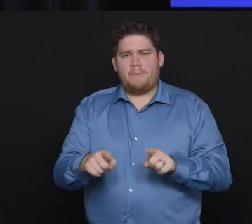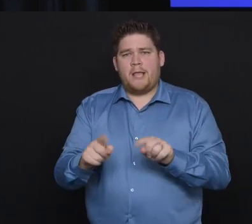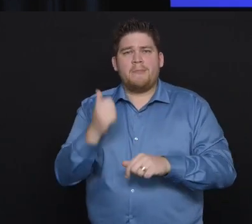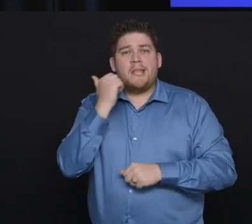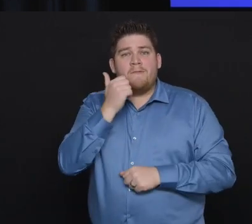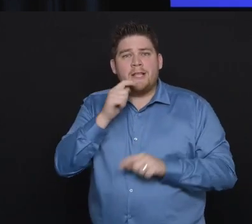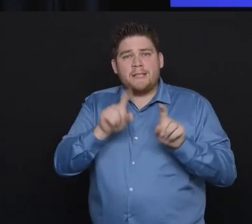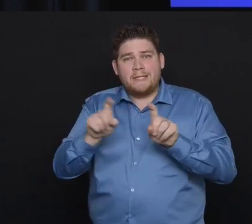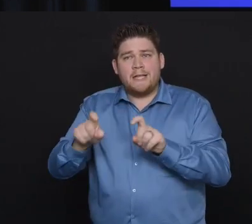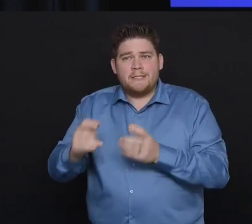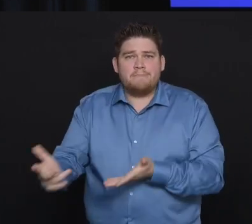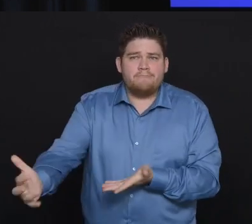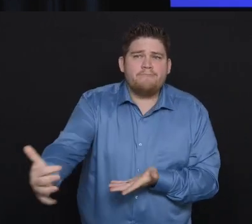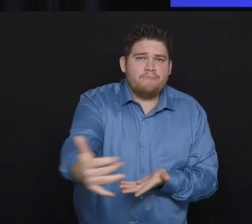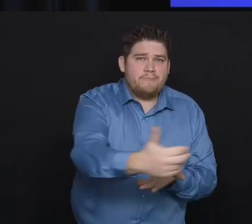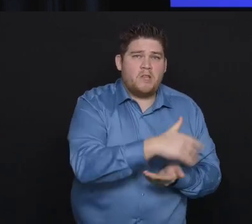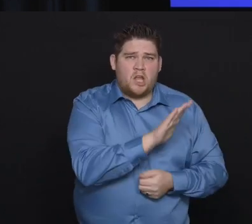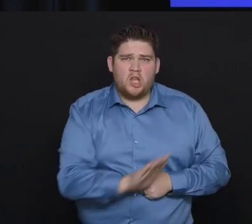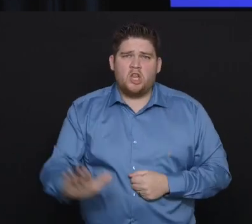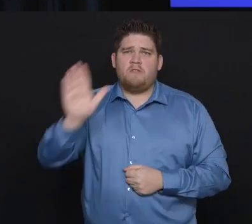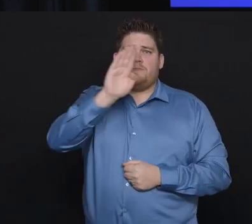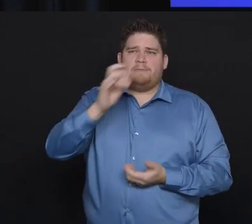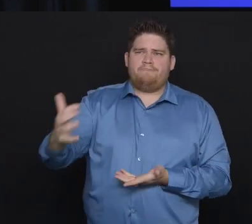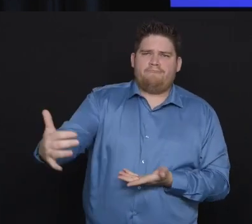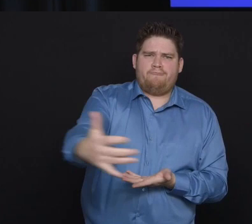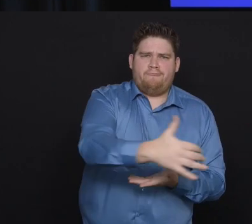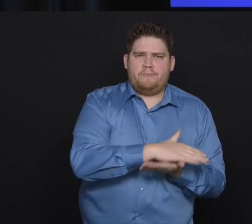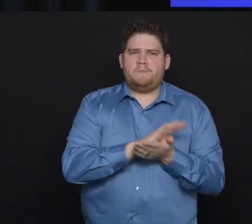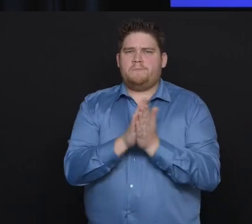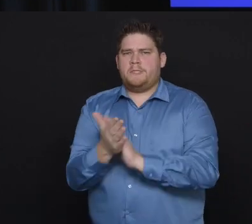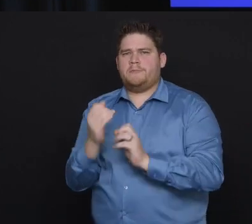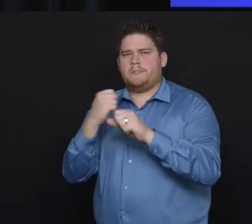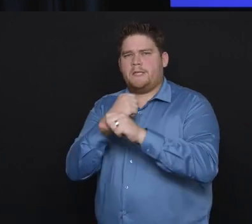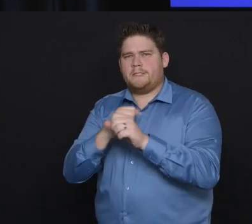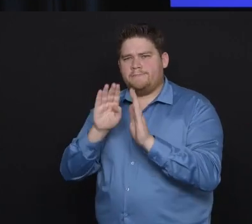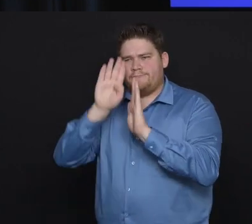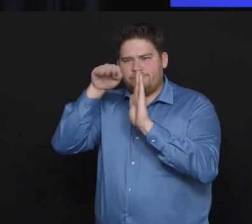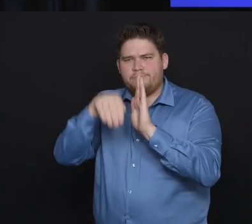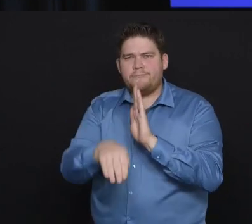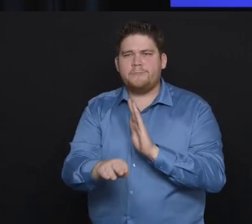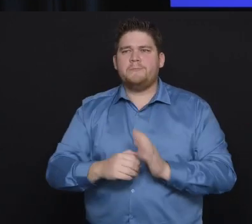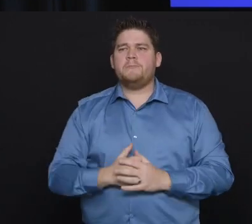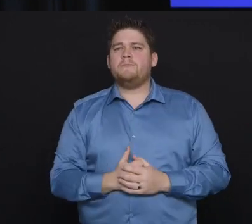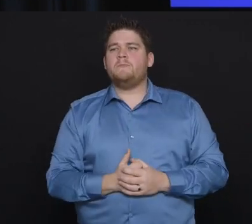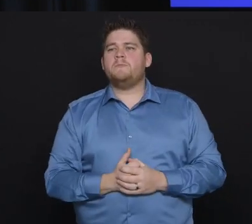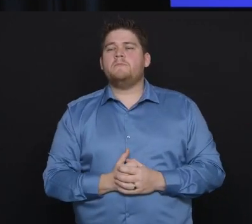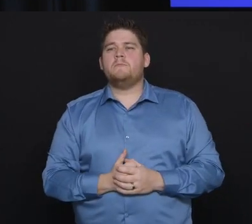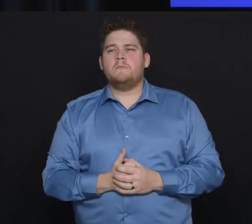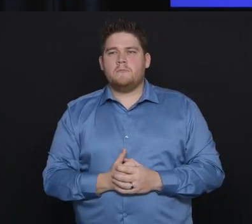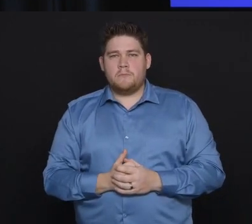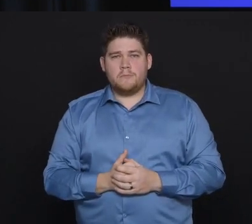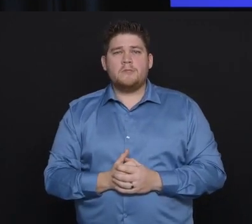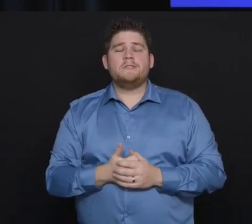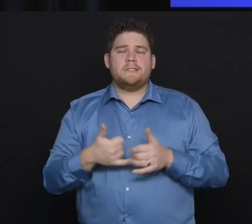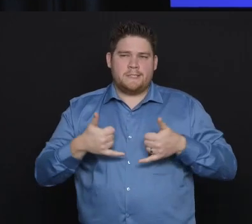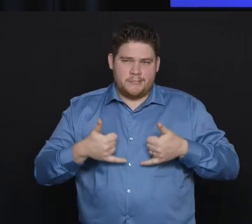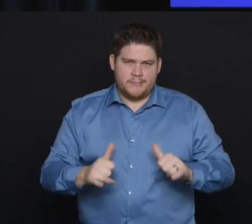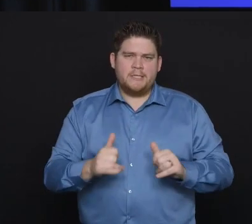in the clusters and outbreaks in our community. That is happening around the province right now and that's going to mean that there are people who are